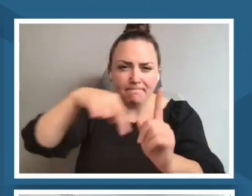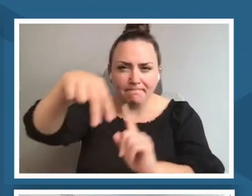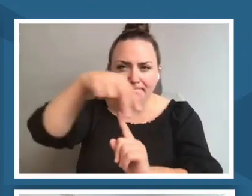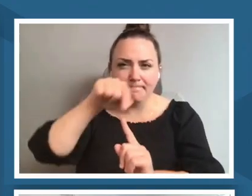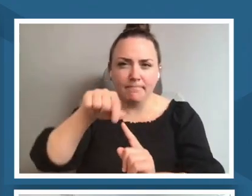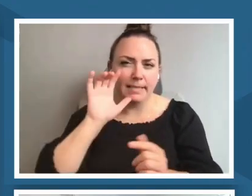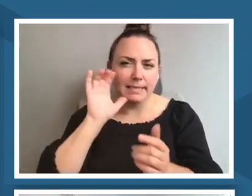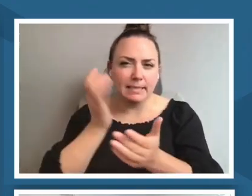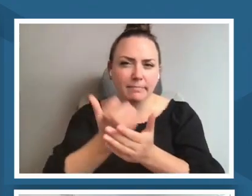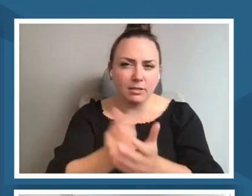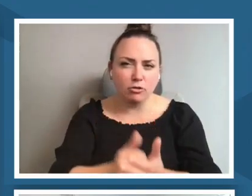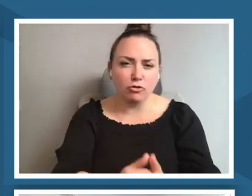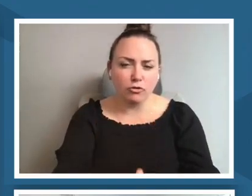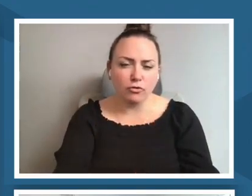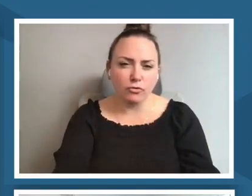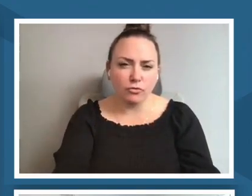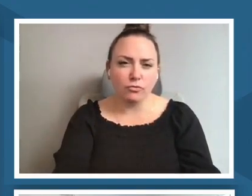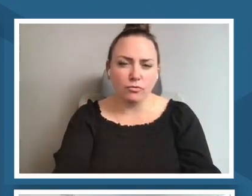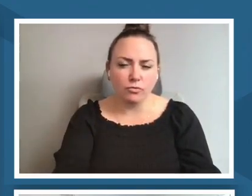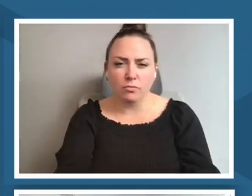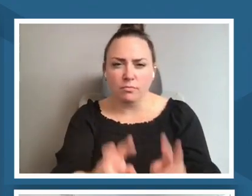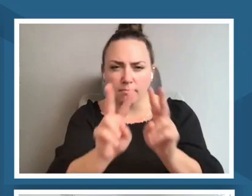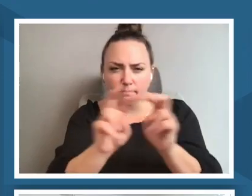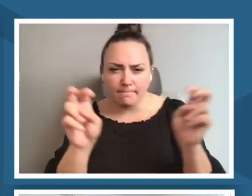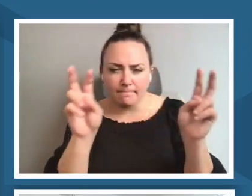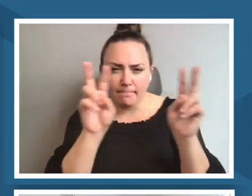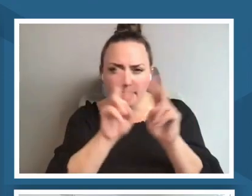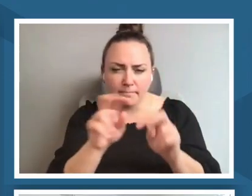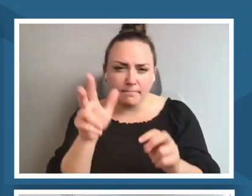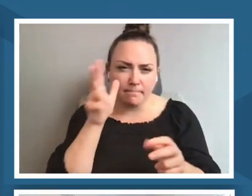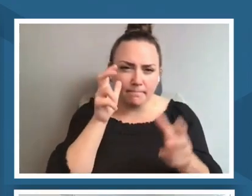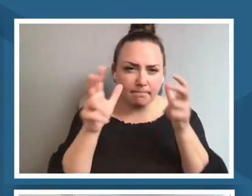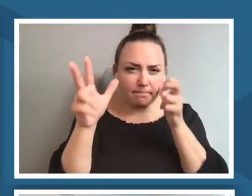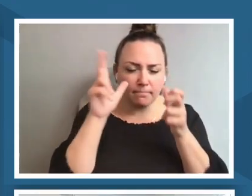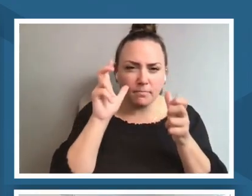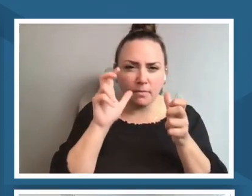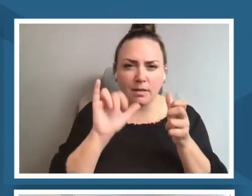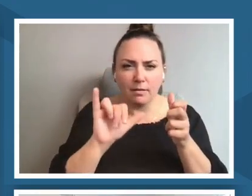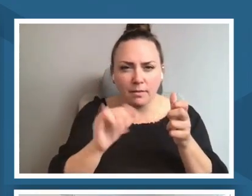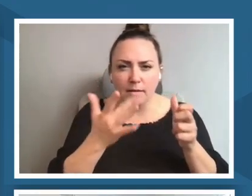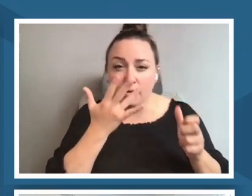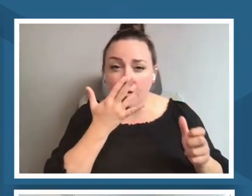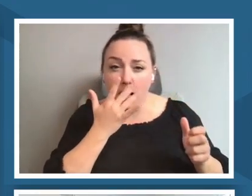take in the colors that you see